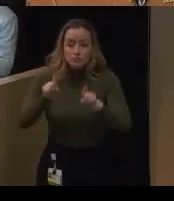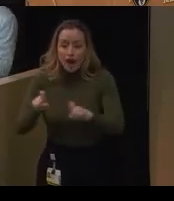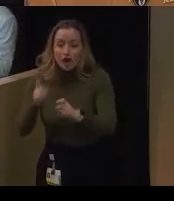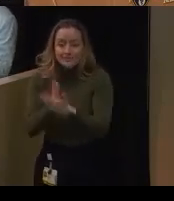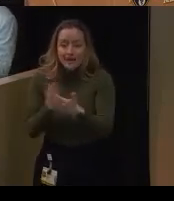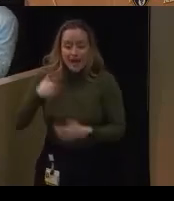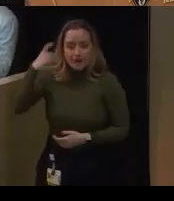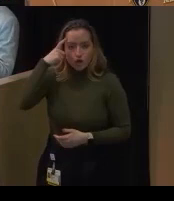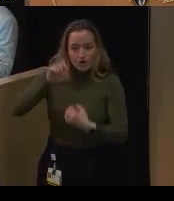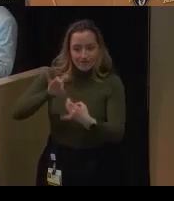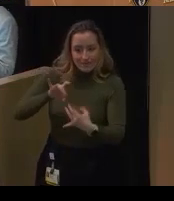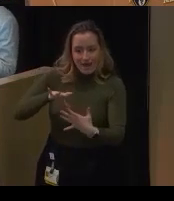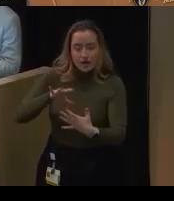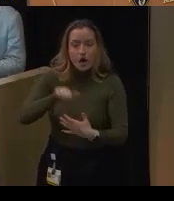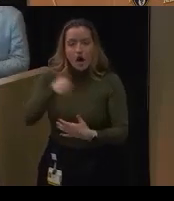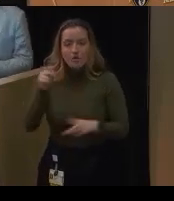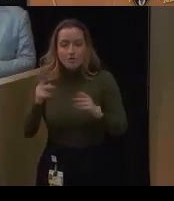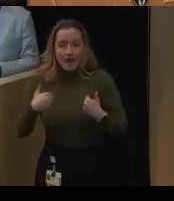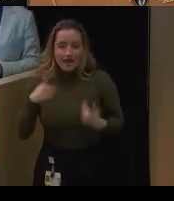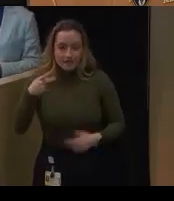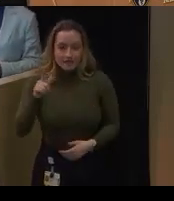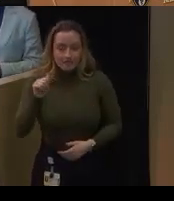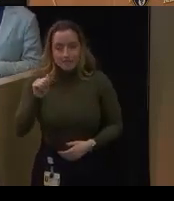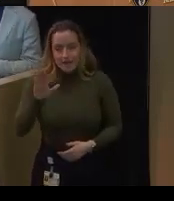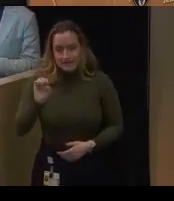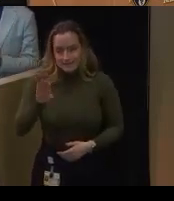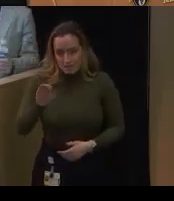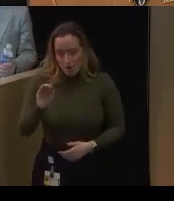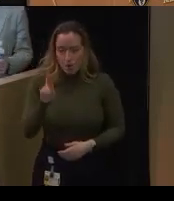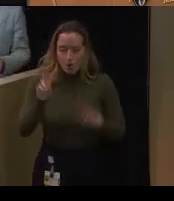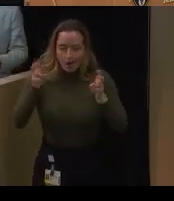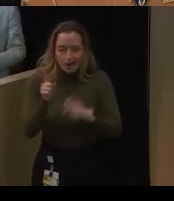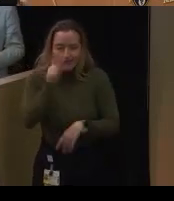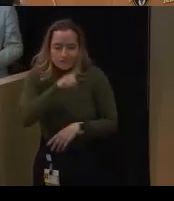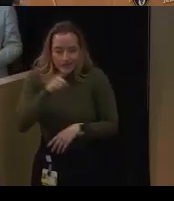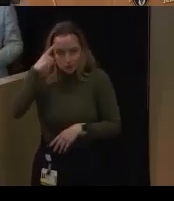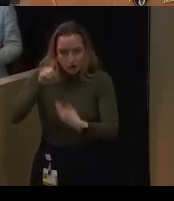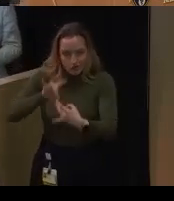and other folks got a placebo control or sham neurofeedback so most often people will test